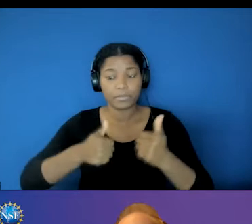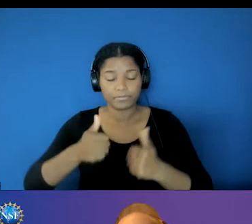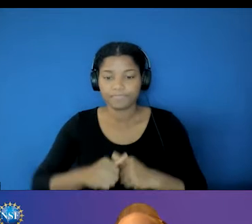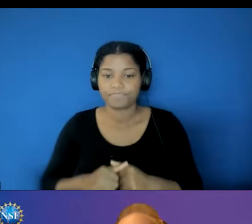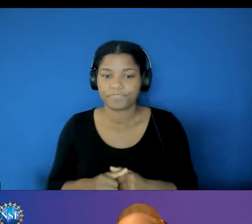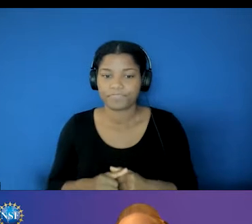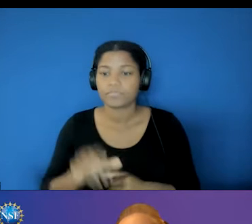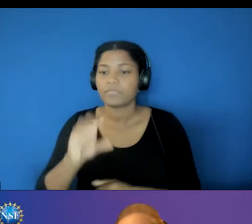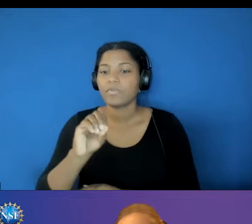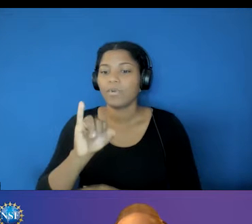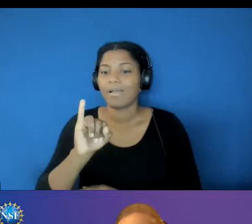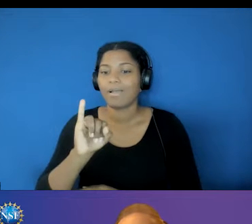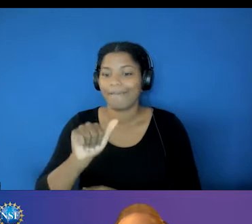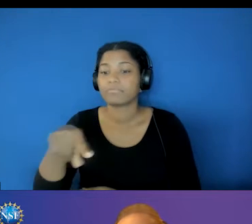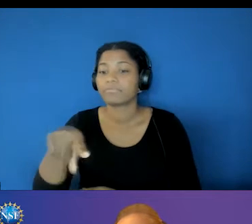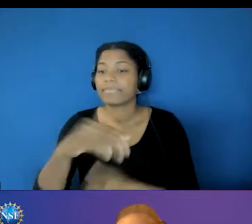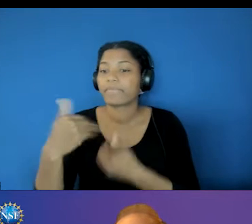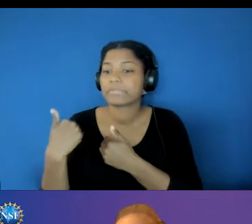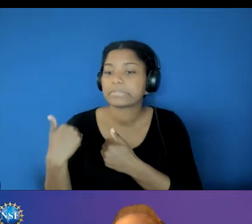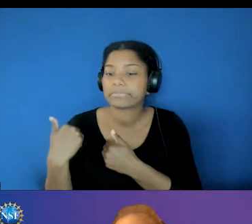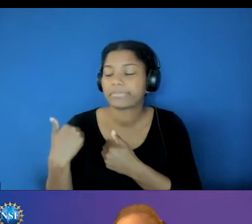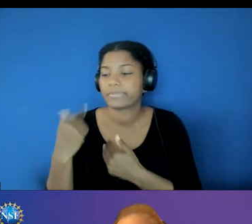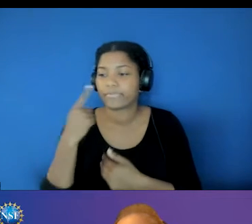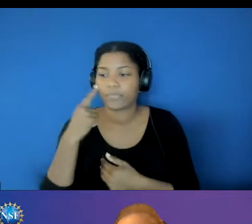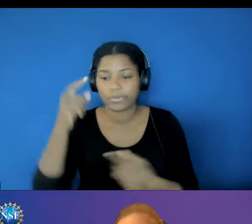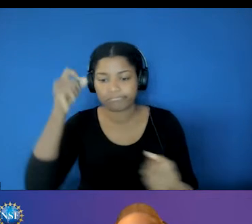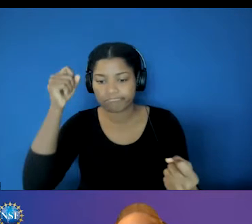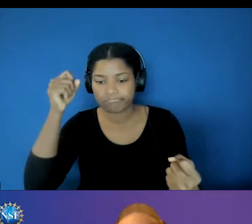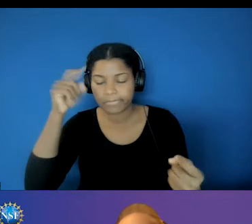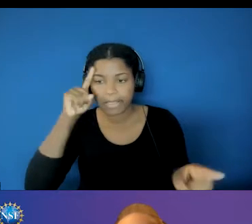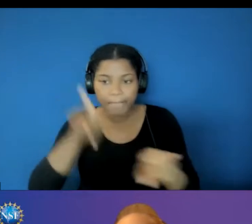So, OIA is responsible for compliance checking of the proposals,